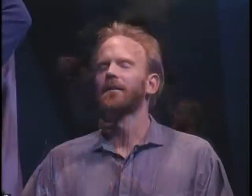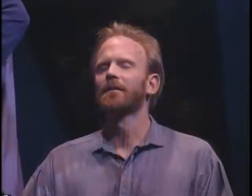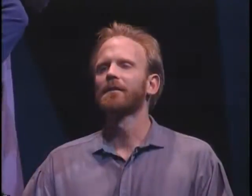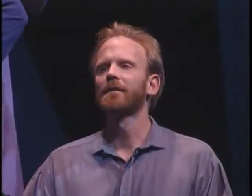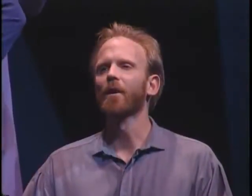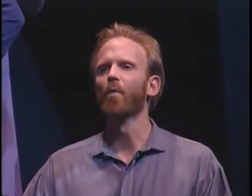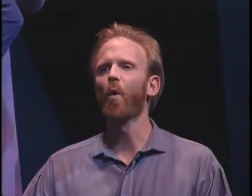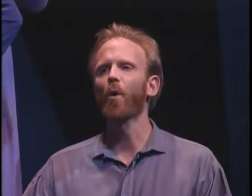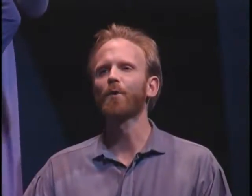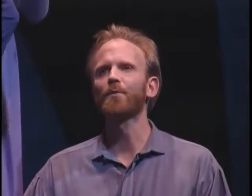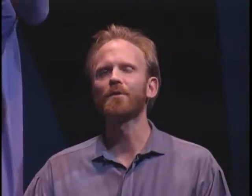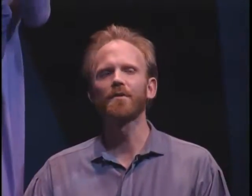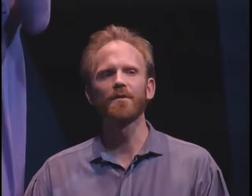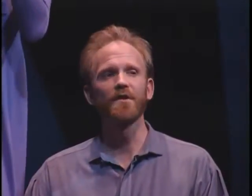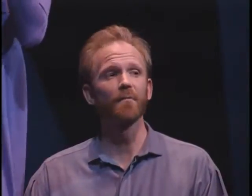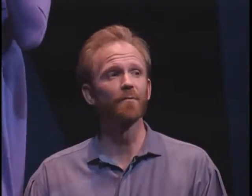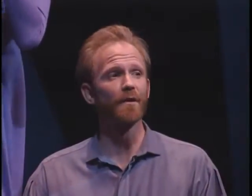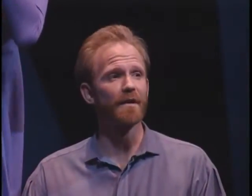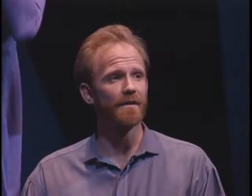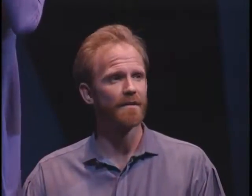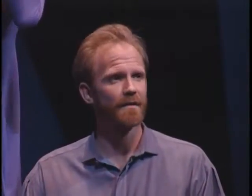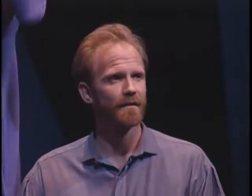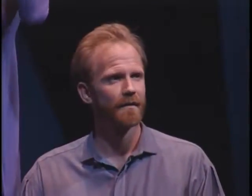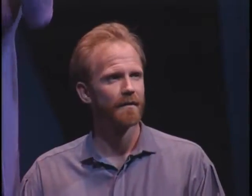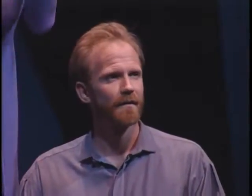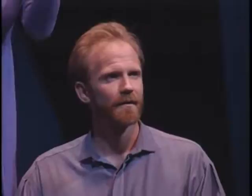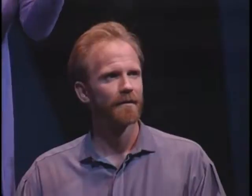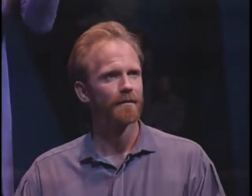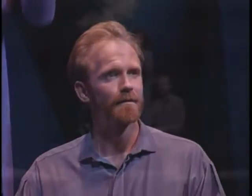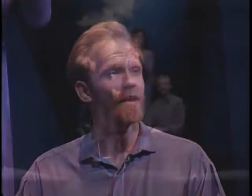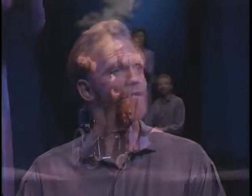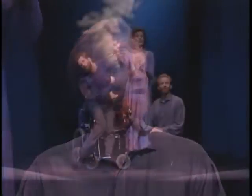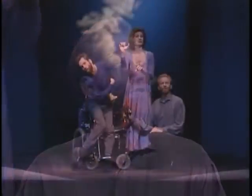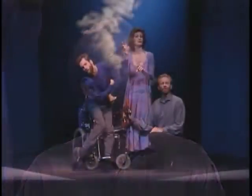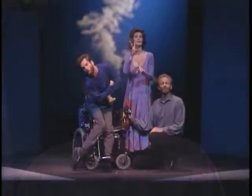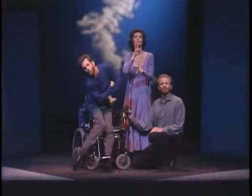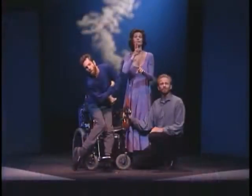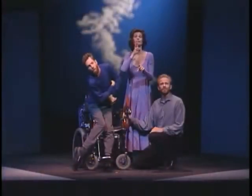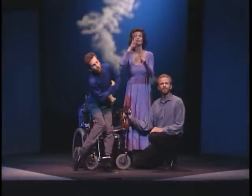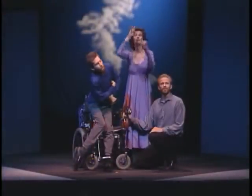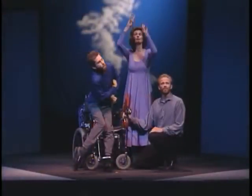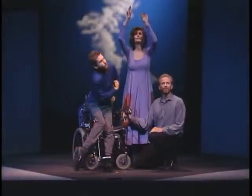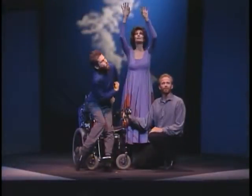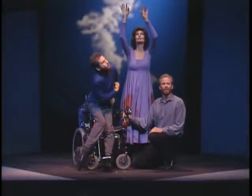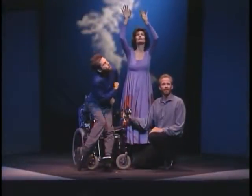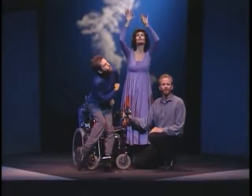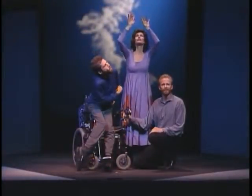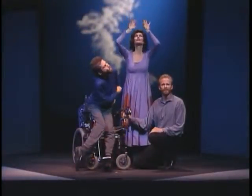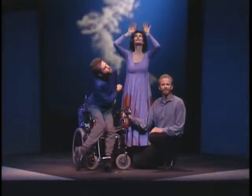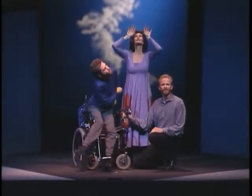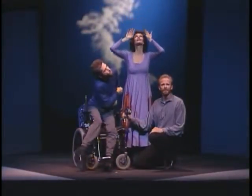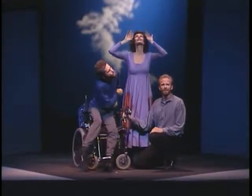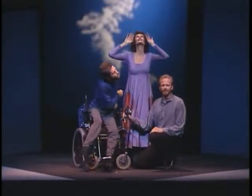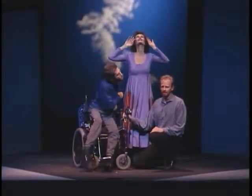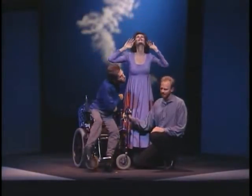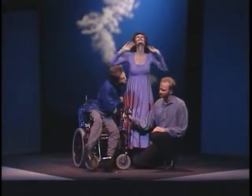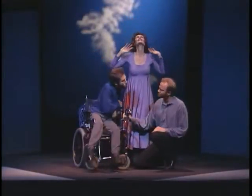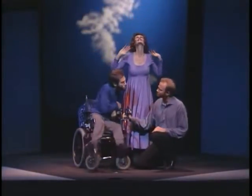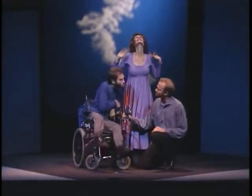warm summer breeze a gentle spring rain